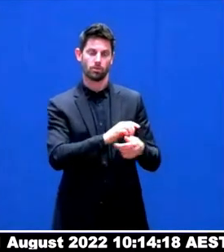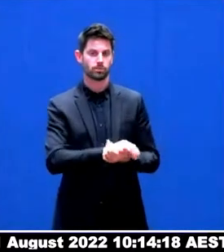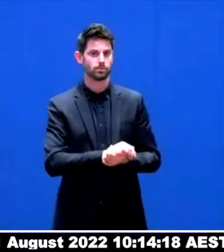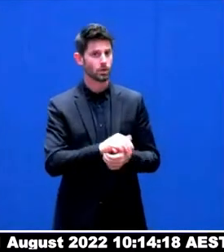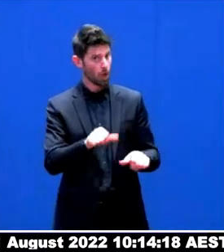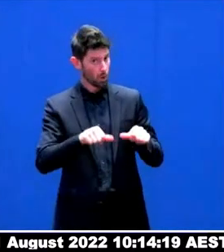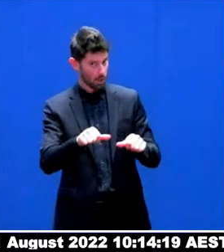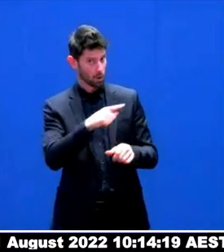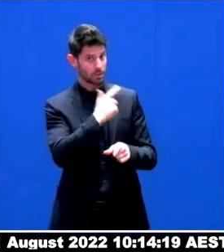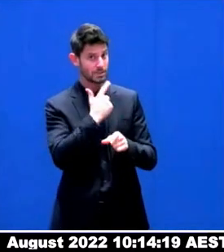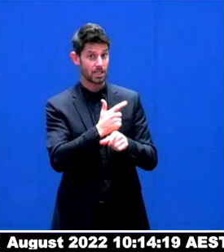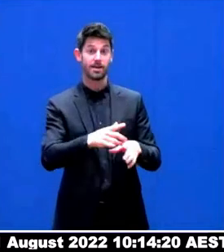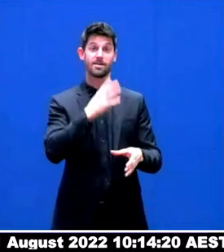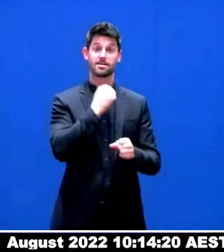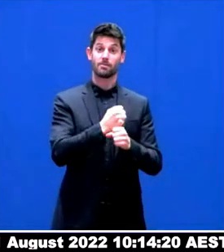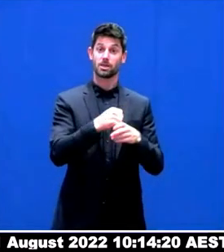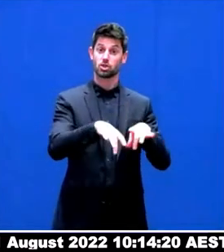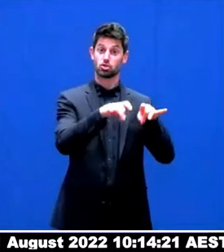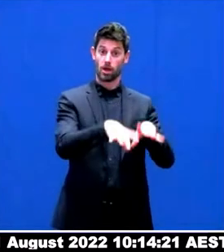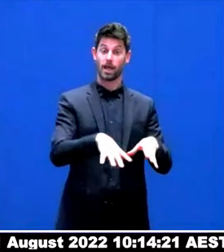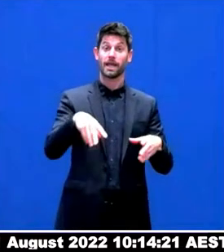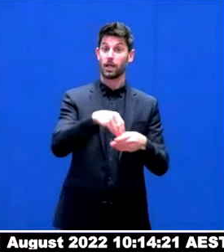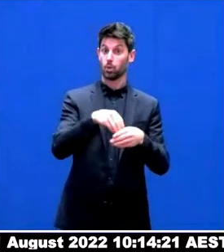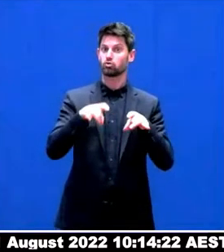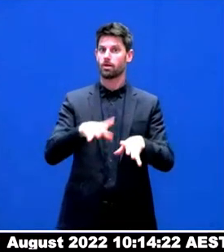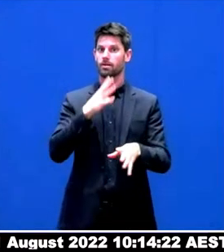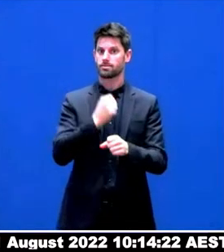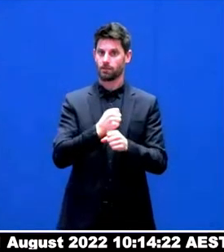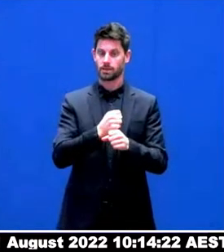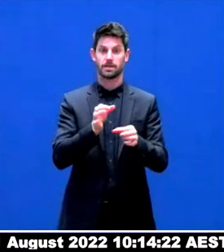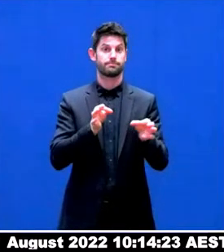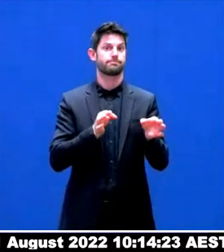"Governments in Australia, including the Australian Government, intend to fulfil their